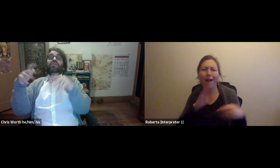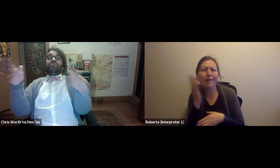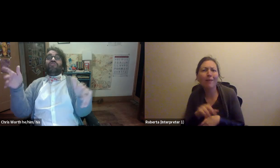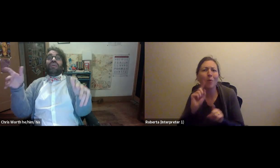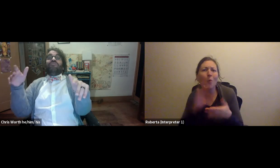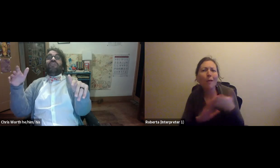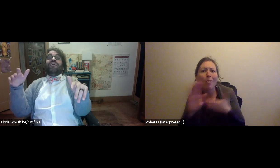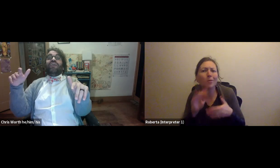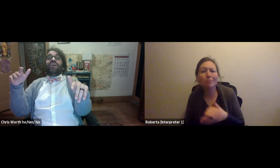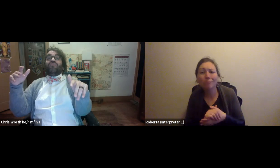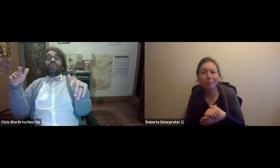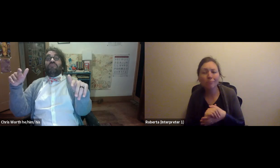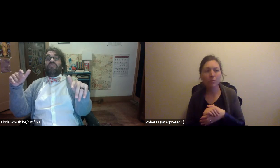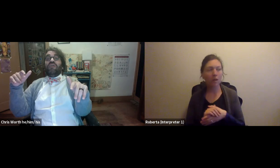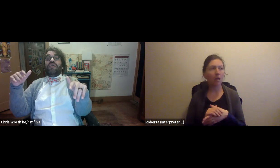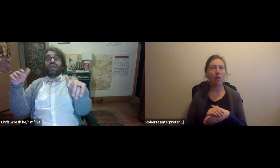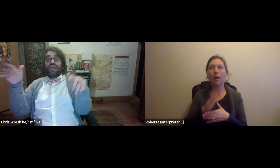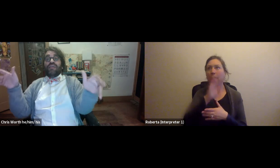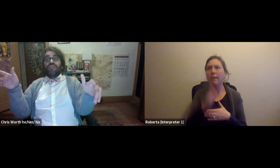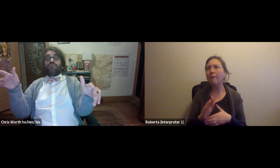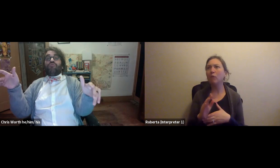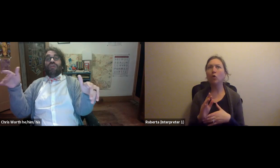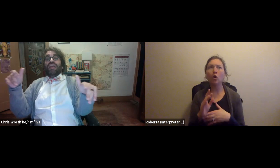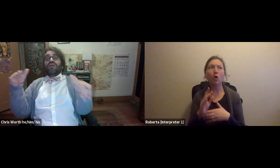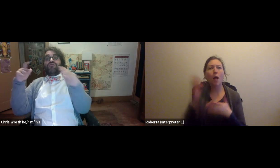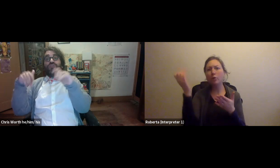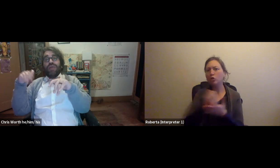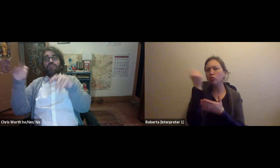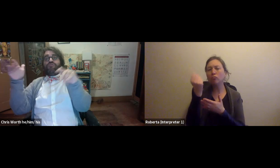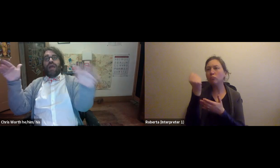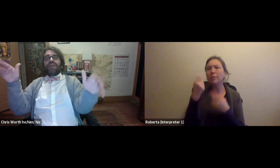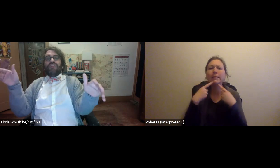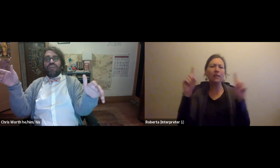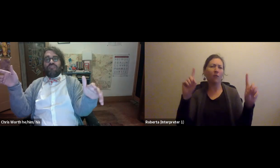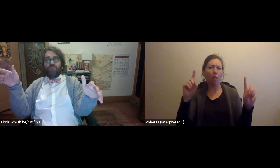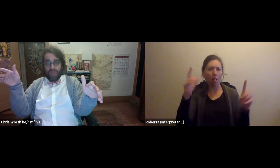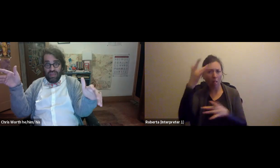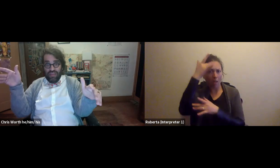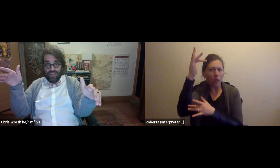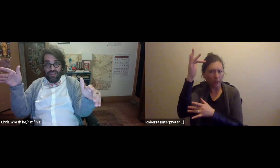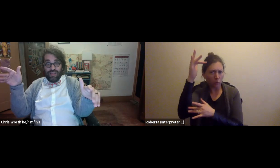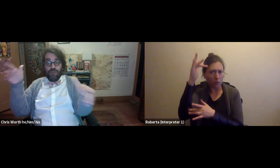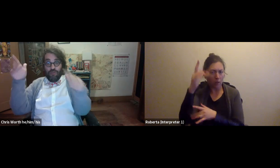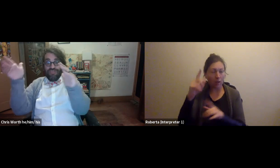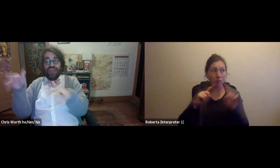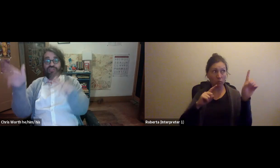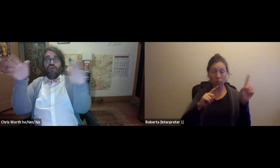achieve sort of intellectually, so they were trying to give me what they thought